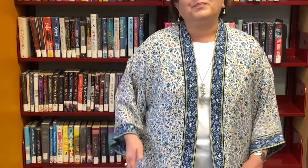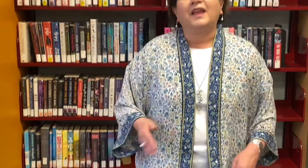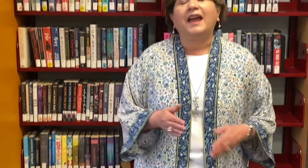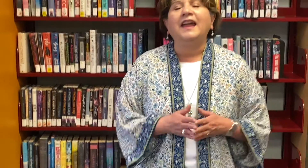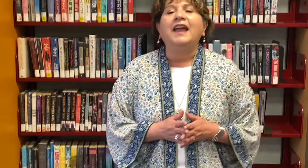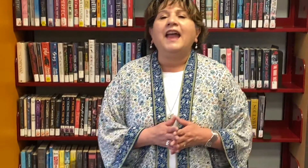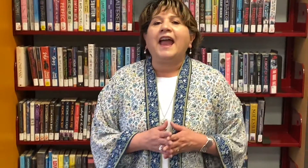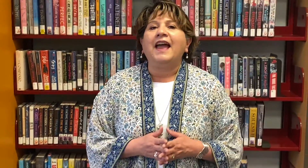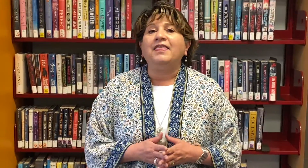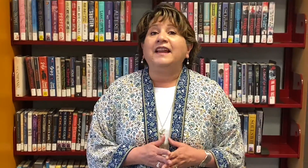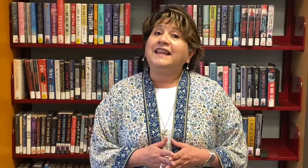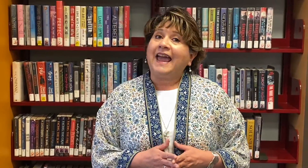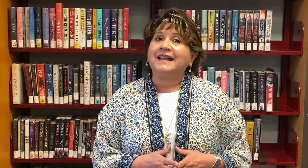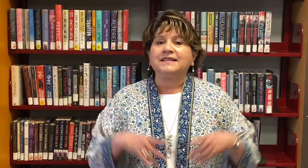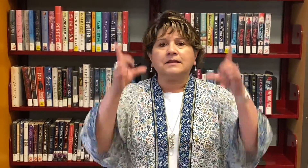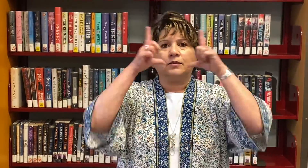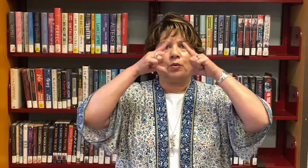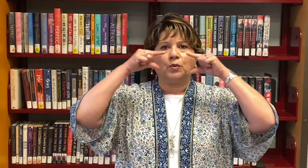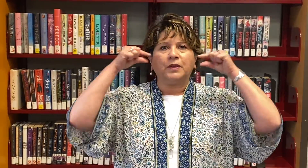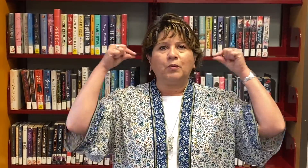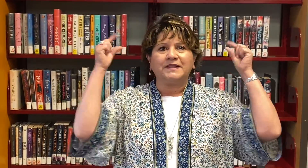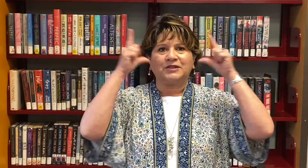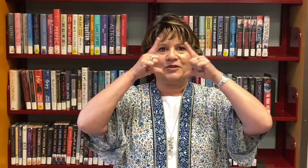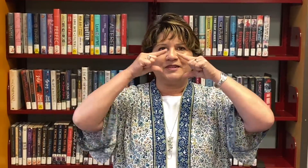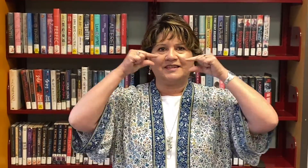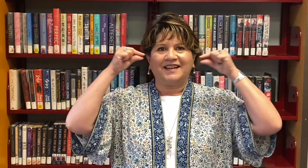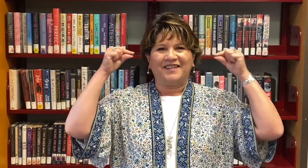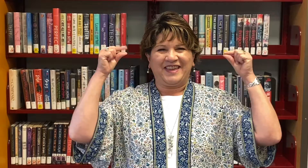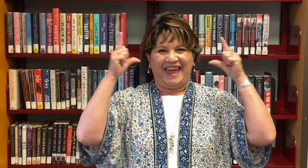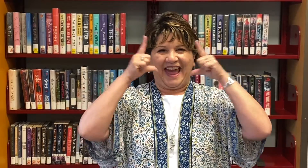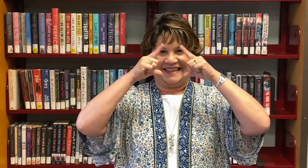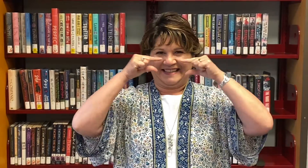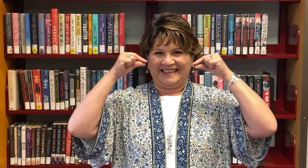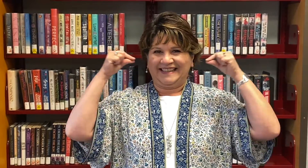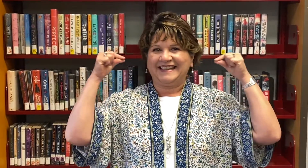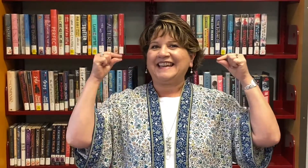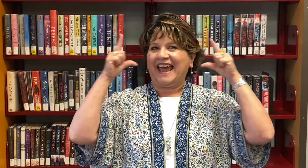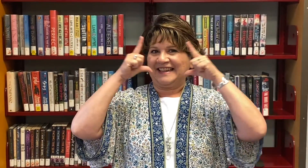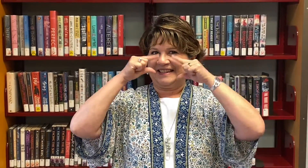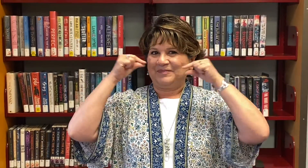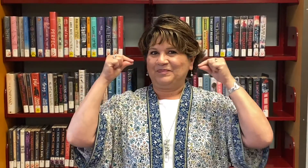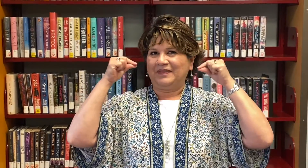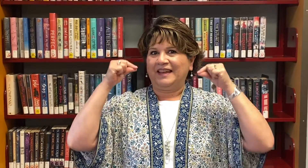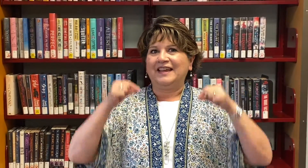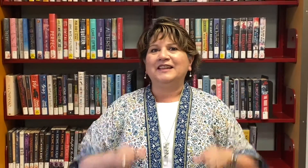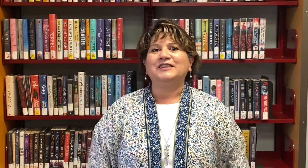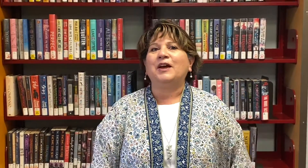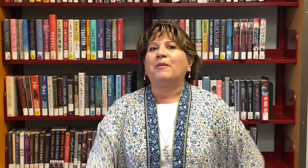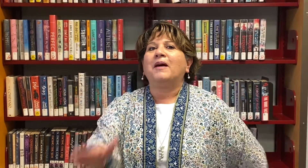Okay and then cats The whiskers of a cat cat so